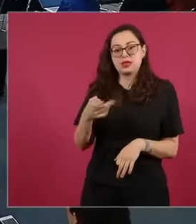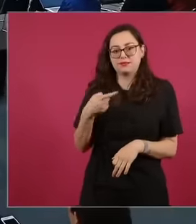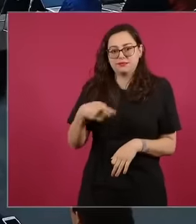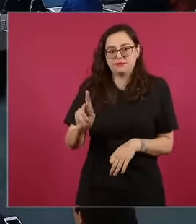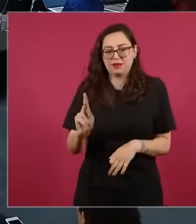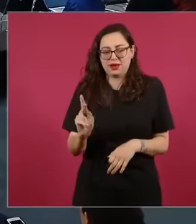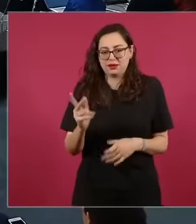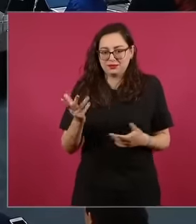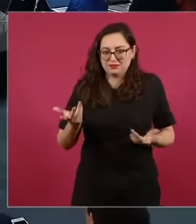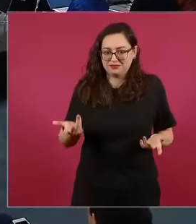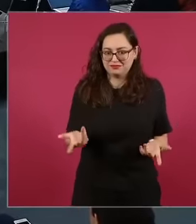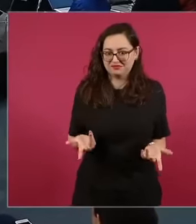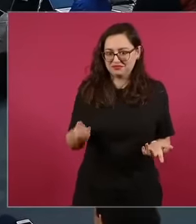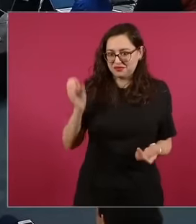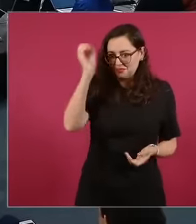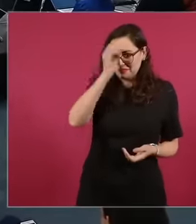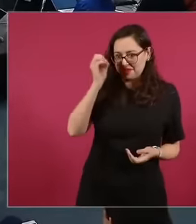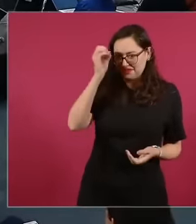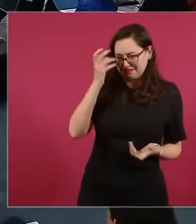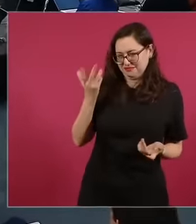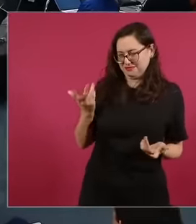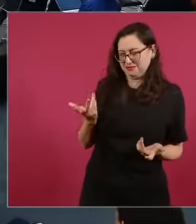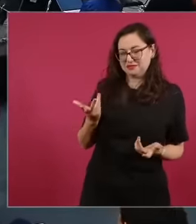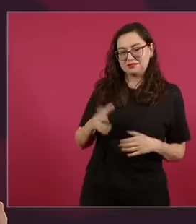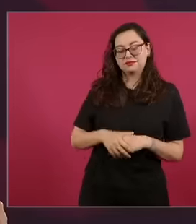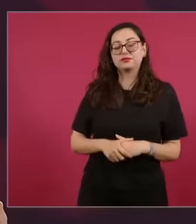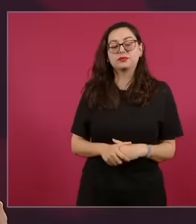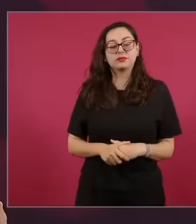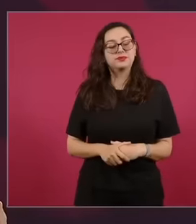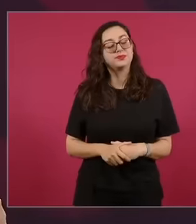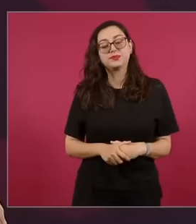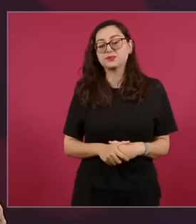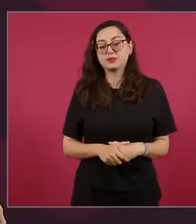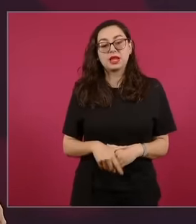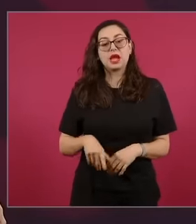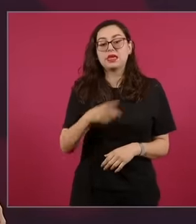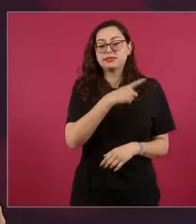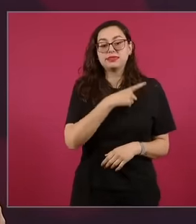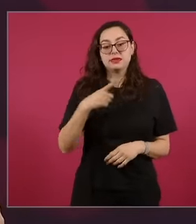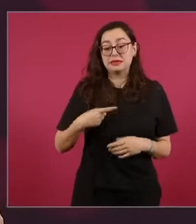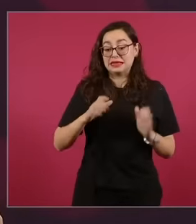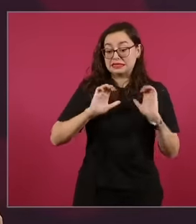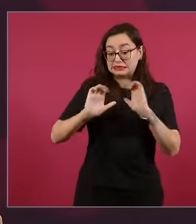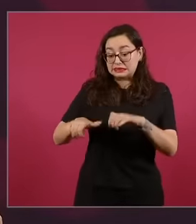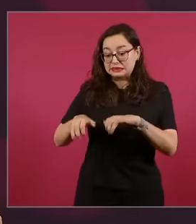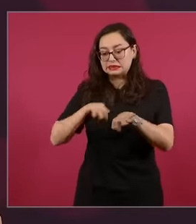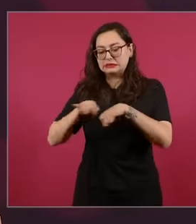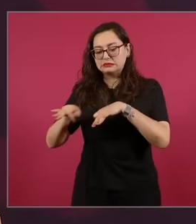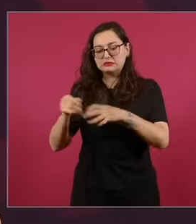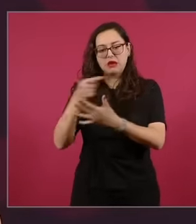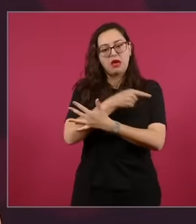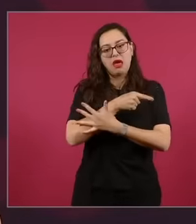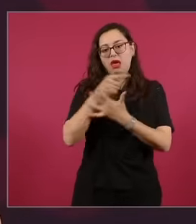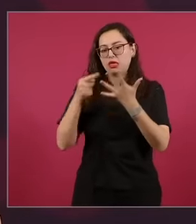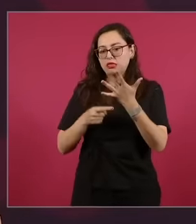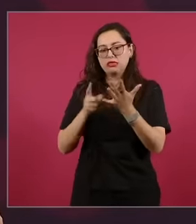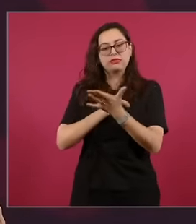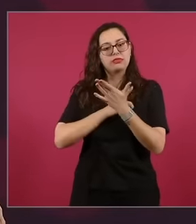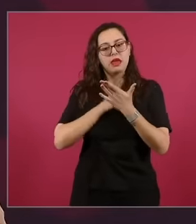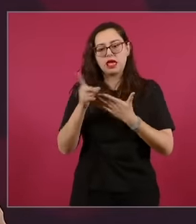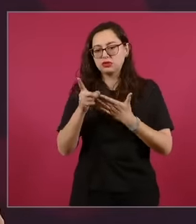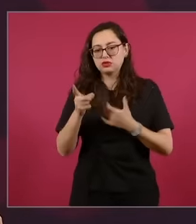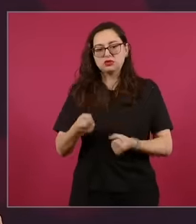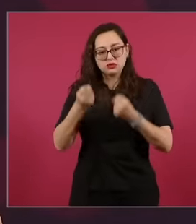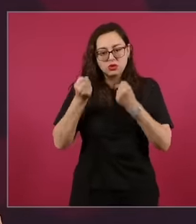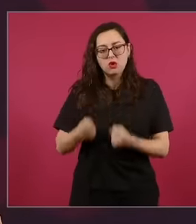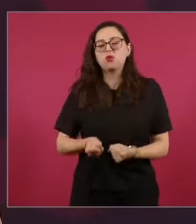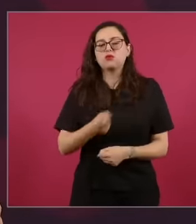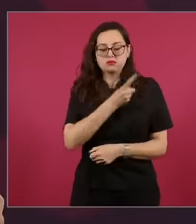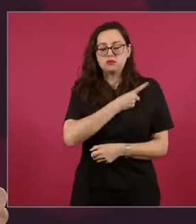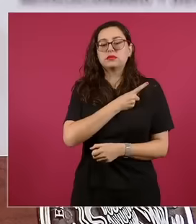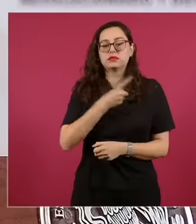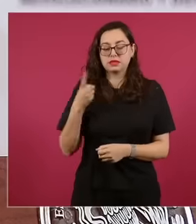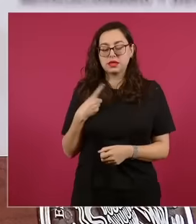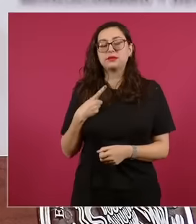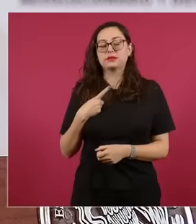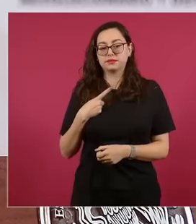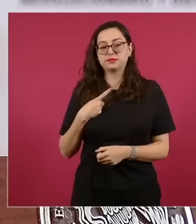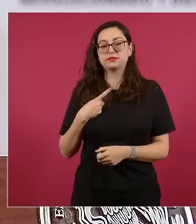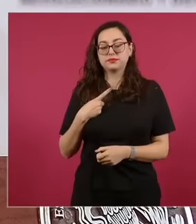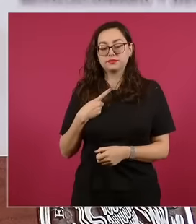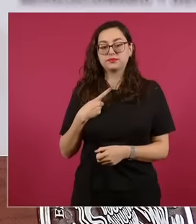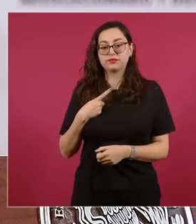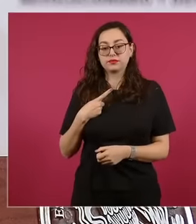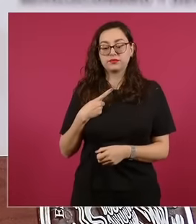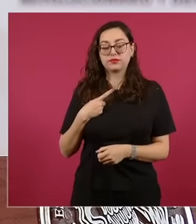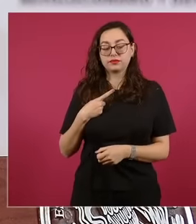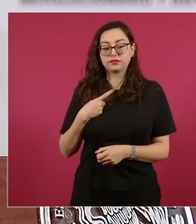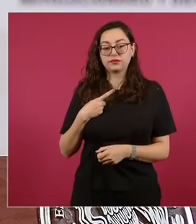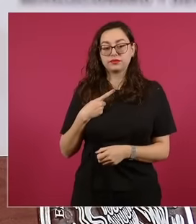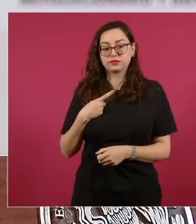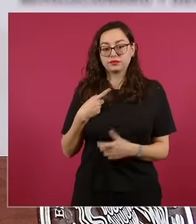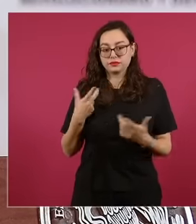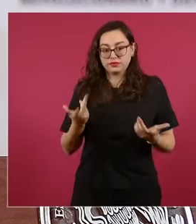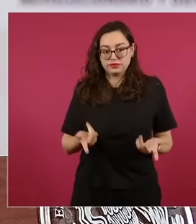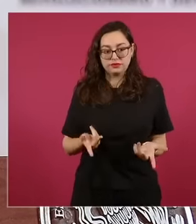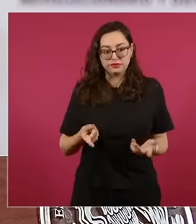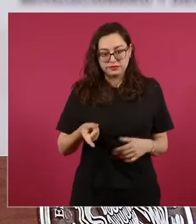their opinion Yes, I think that labor benefits should be guaranteed for those who are in